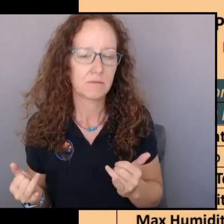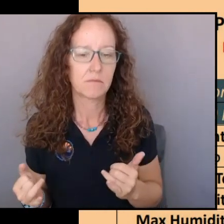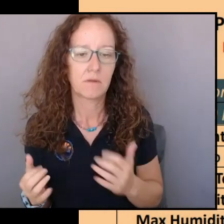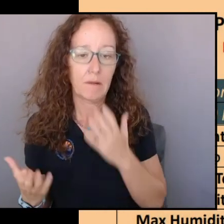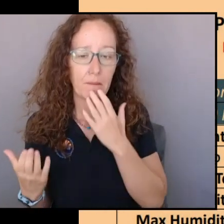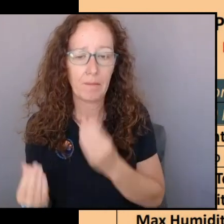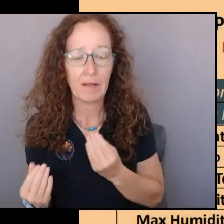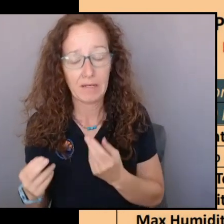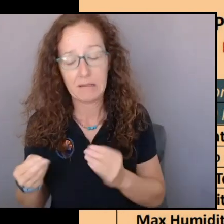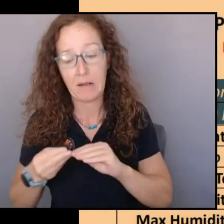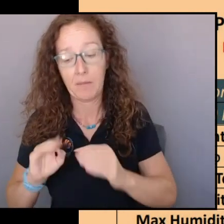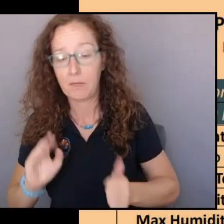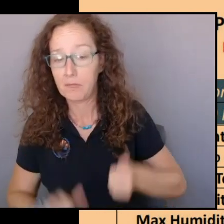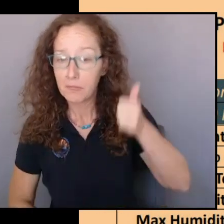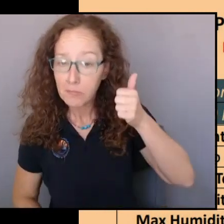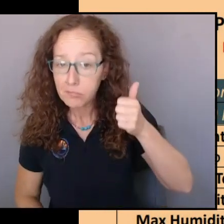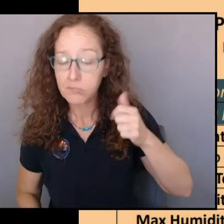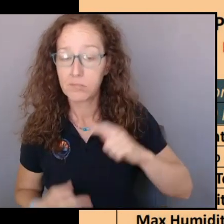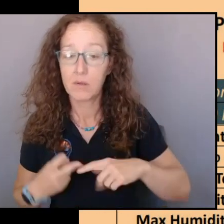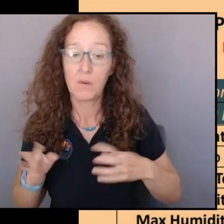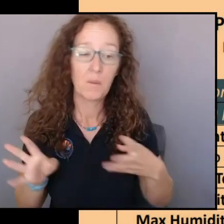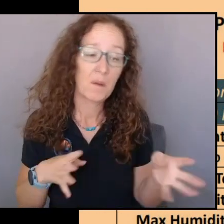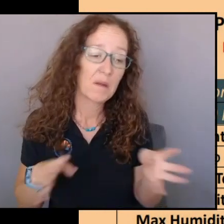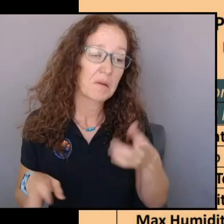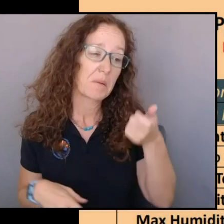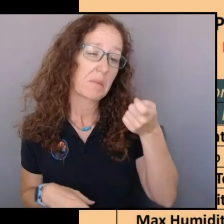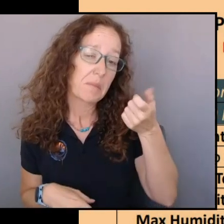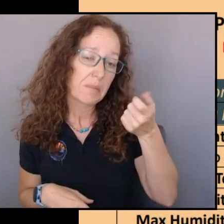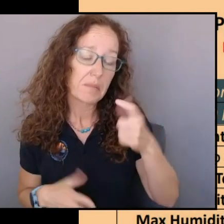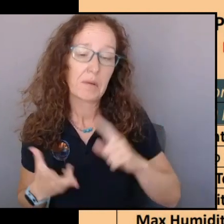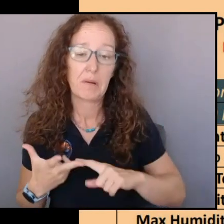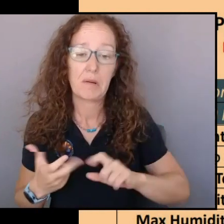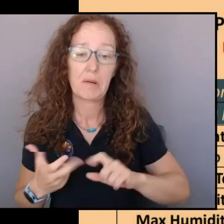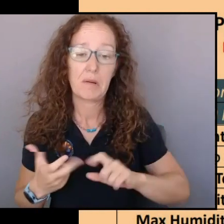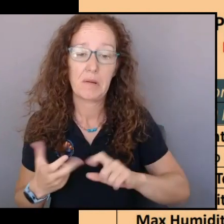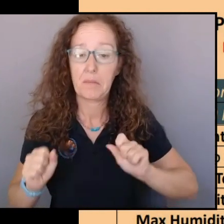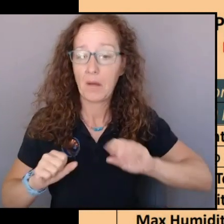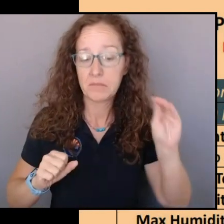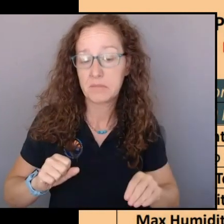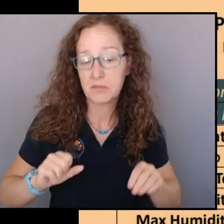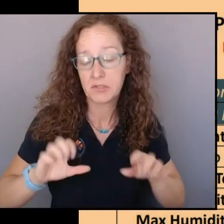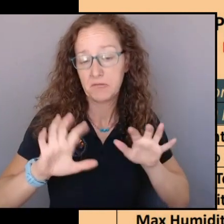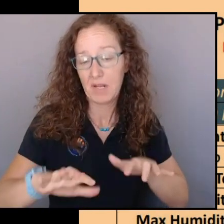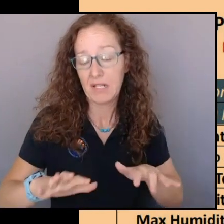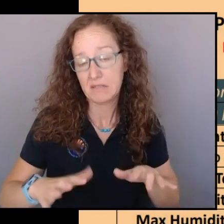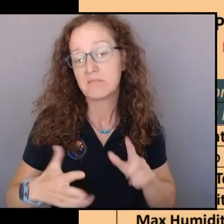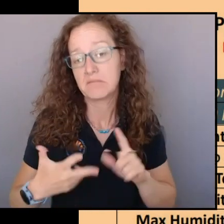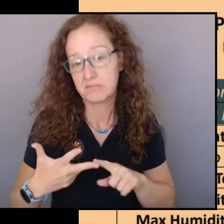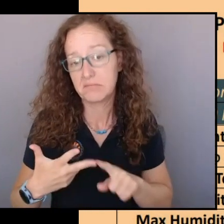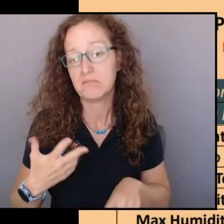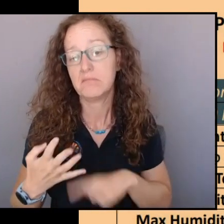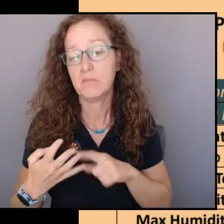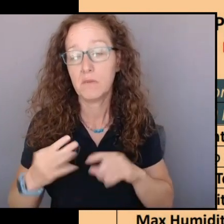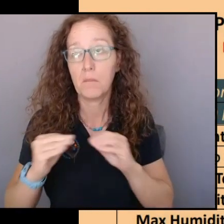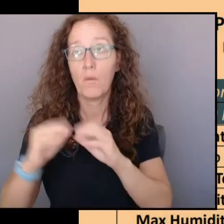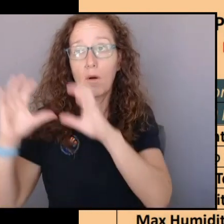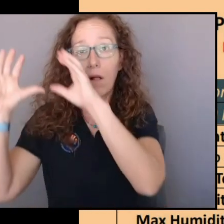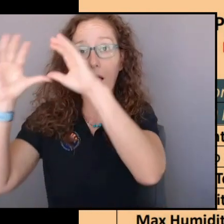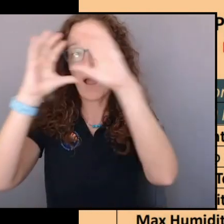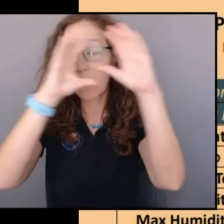not much in the way of wind, high precipitation chances, more cloud cover, and that just reduces any kind of risk for